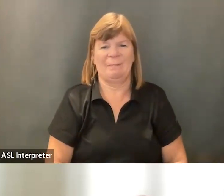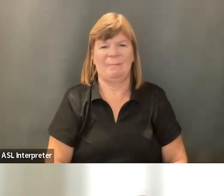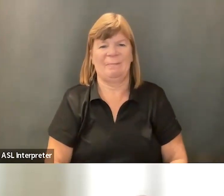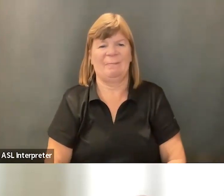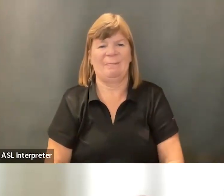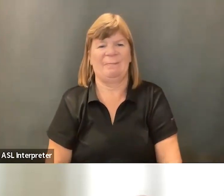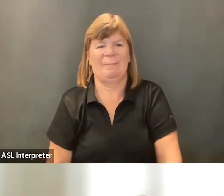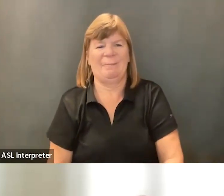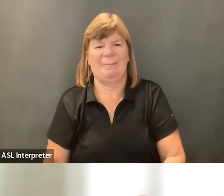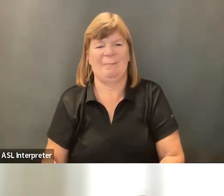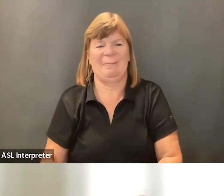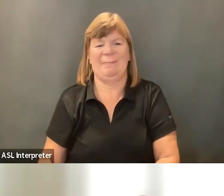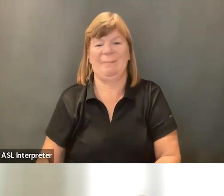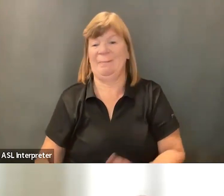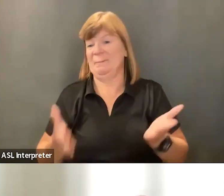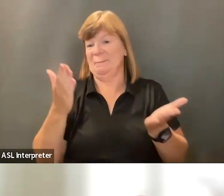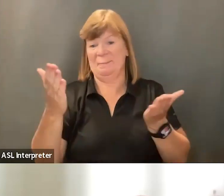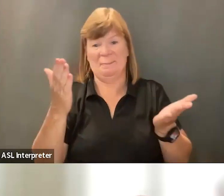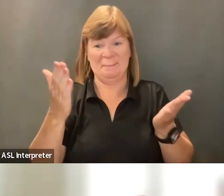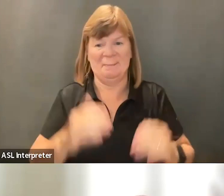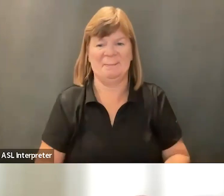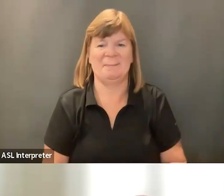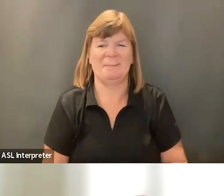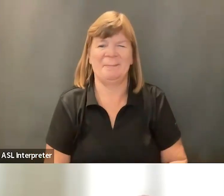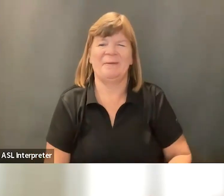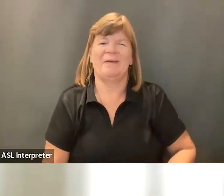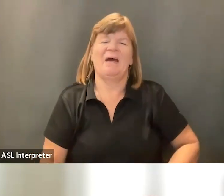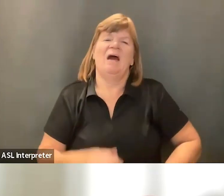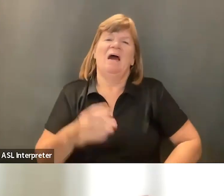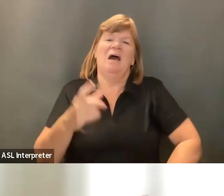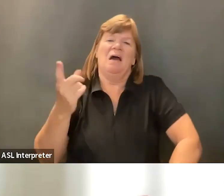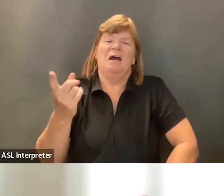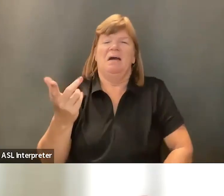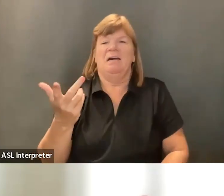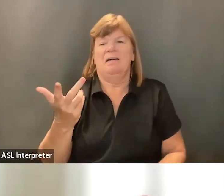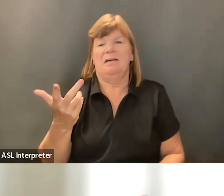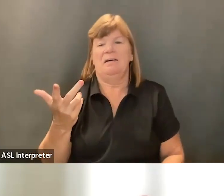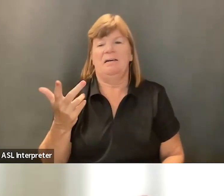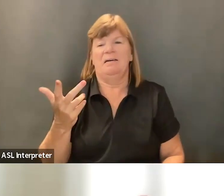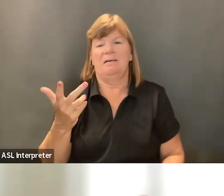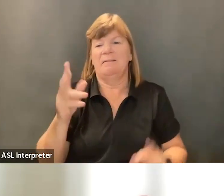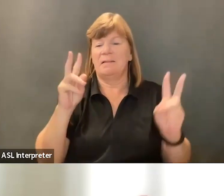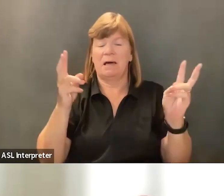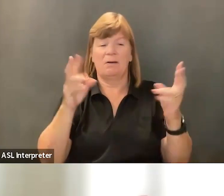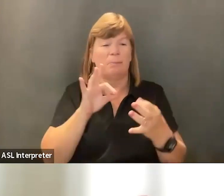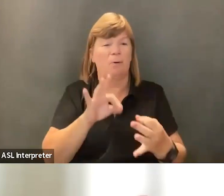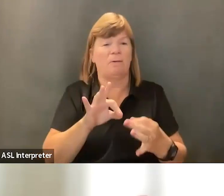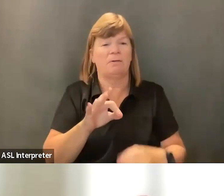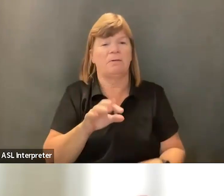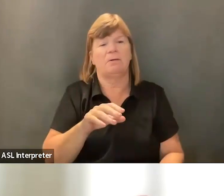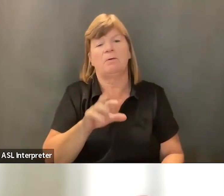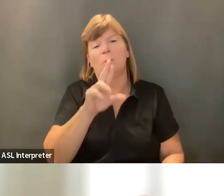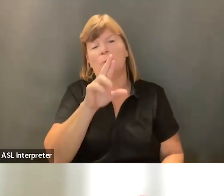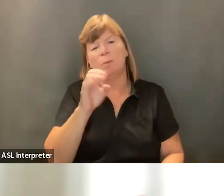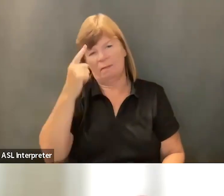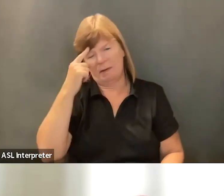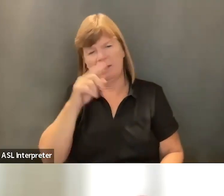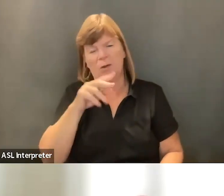Hugh I mean money the title is perfect rethinking reading comprehension so uh